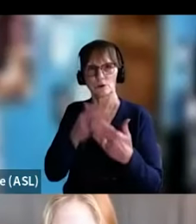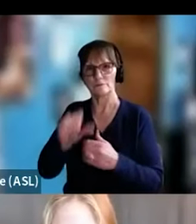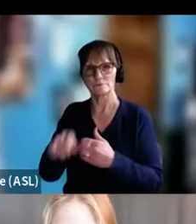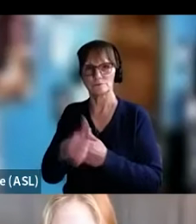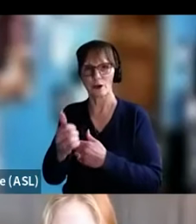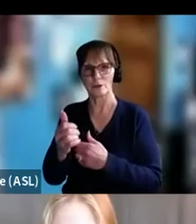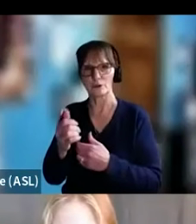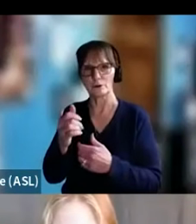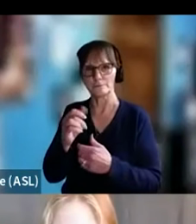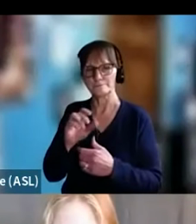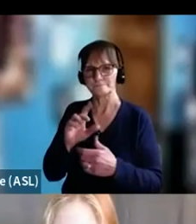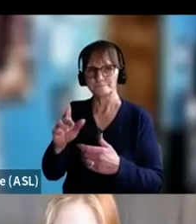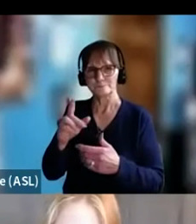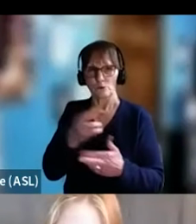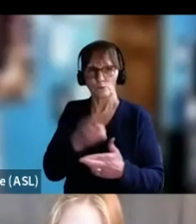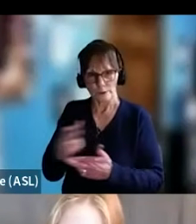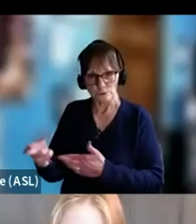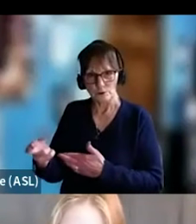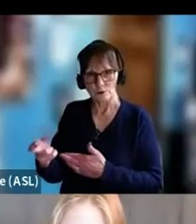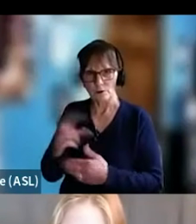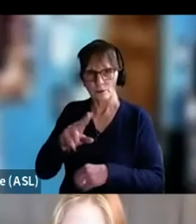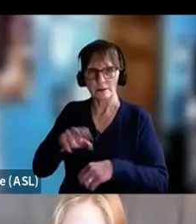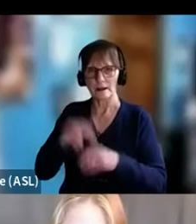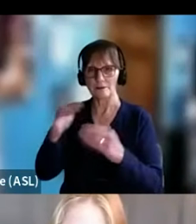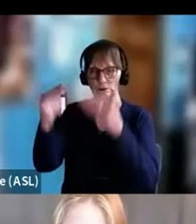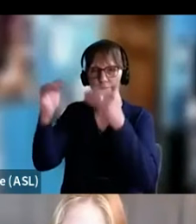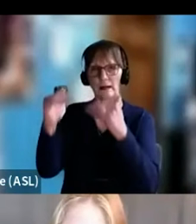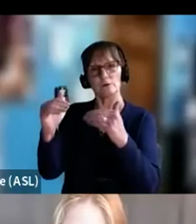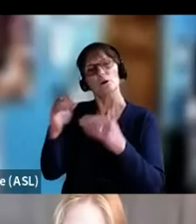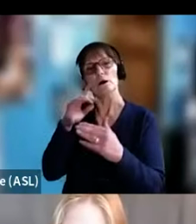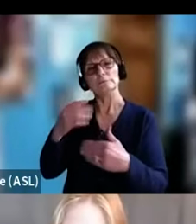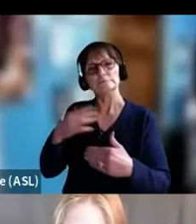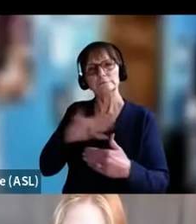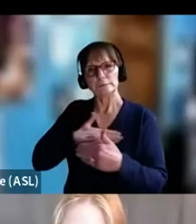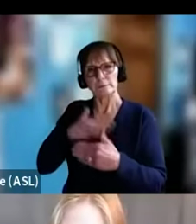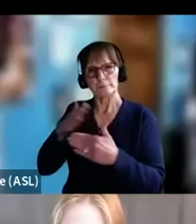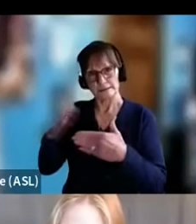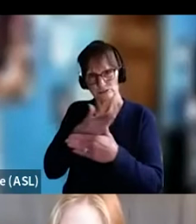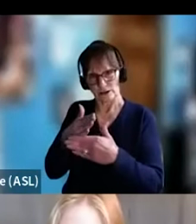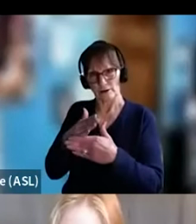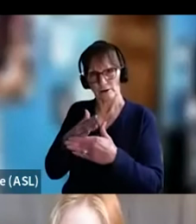or resources that come out on that national level, please share with us and we can disseminate to this group too 'cause that sounds really promising.